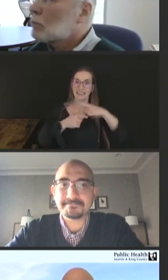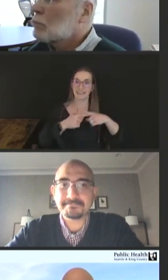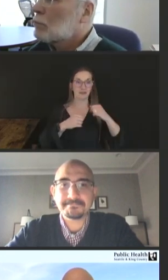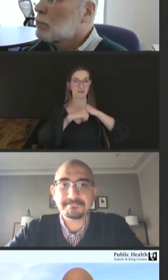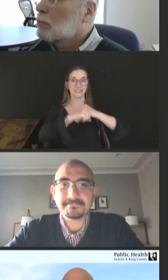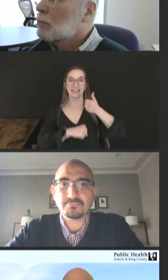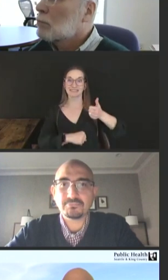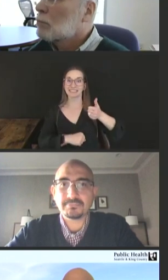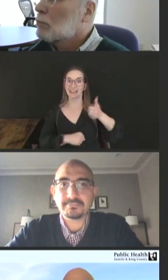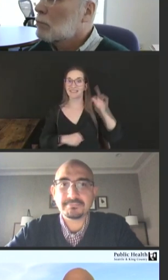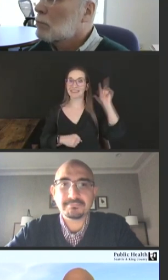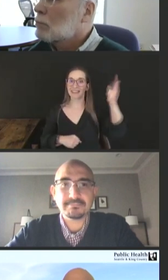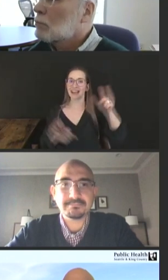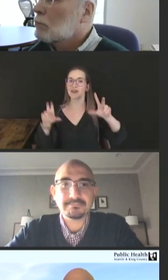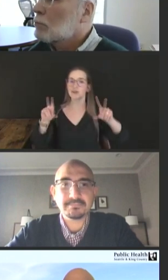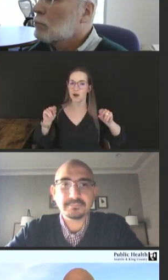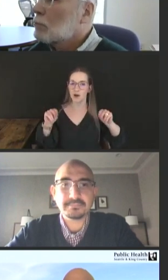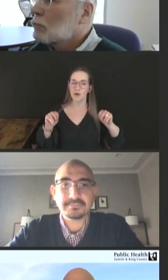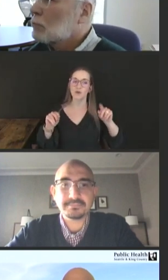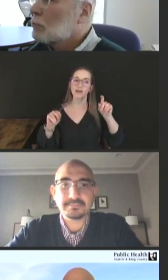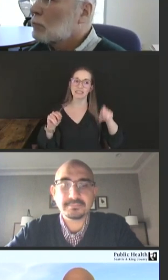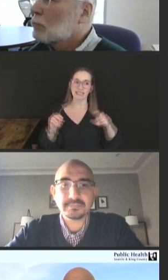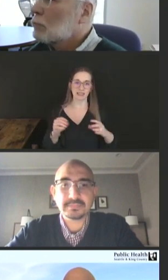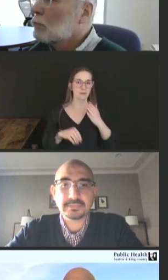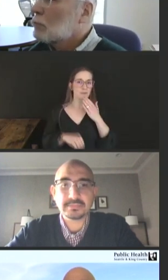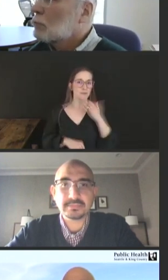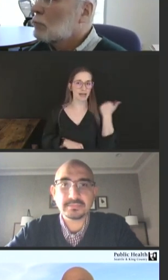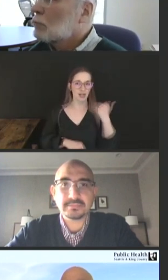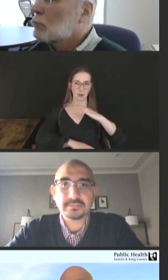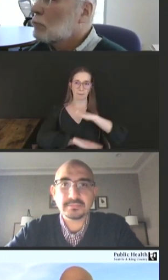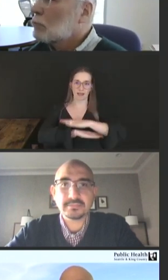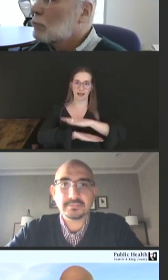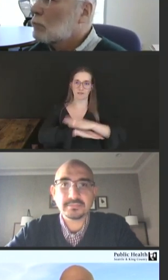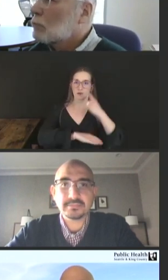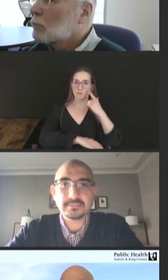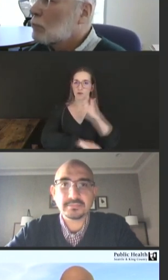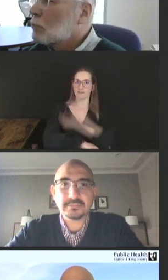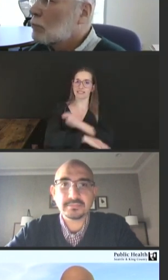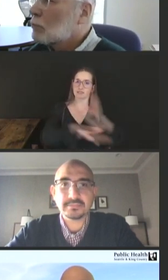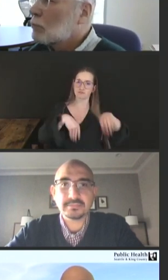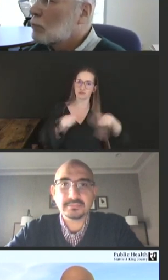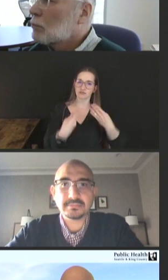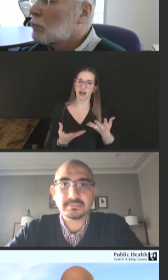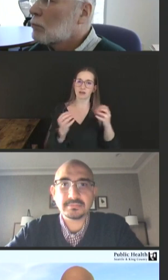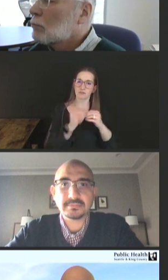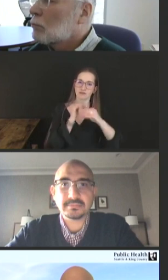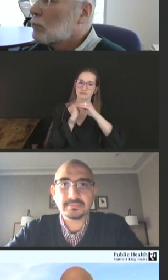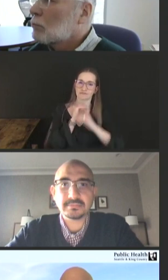induce the type of immunity induced by natural infection, rather than the current mRNA platforms.